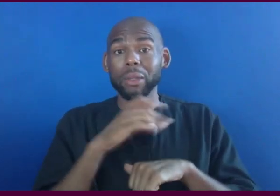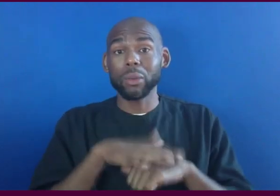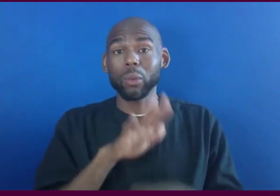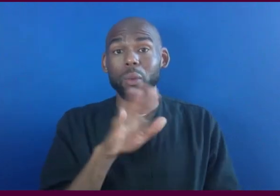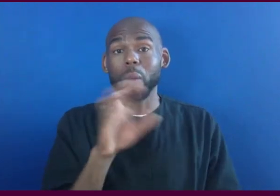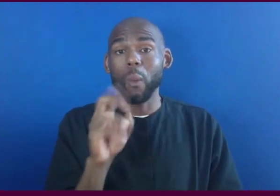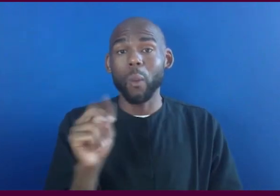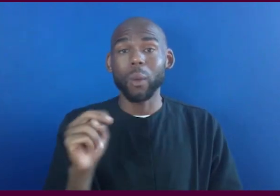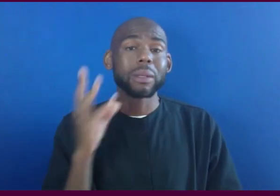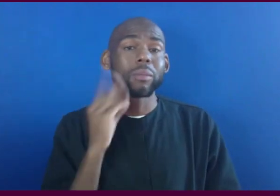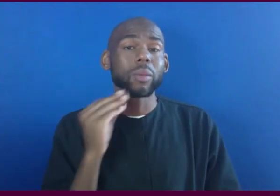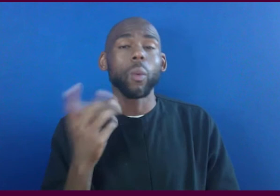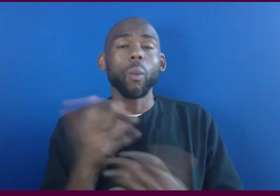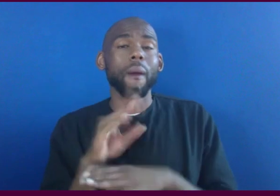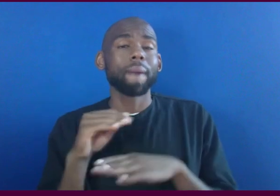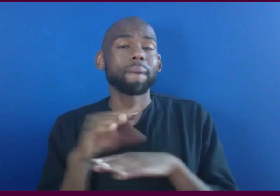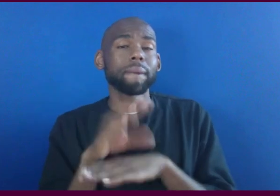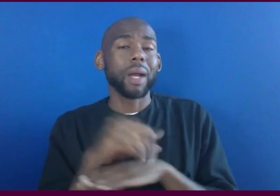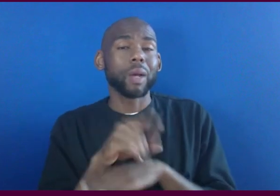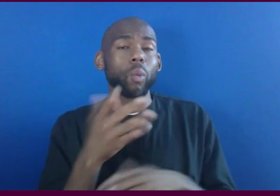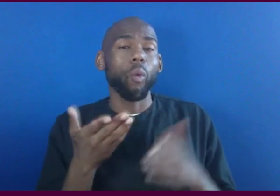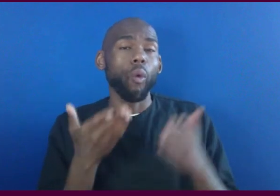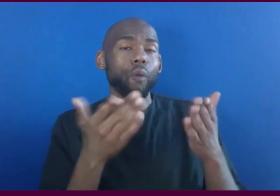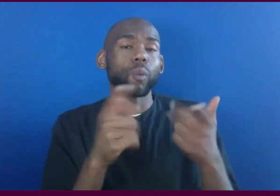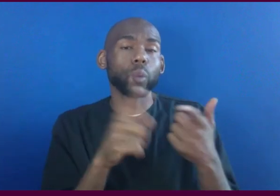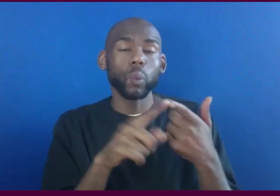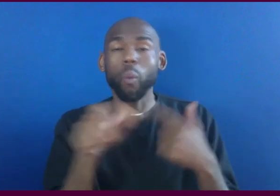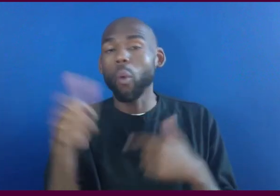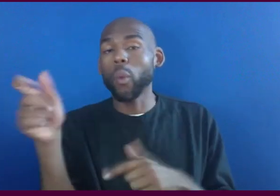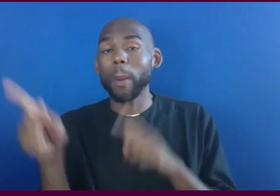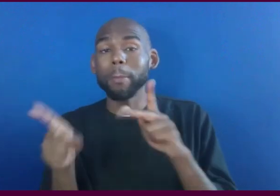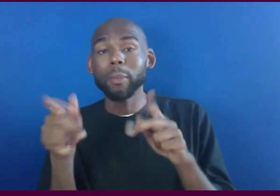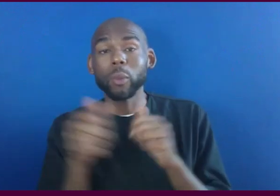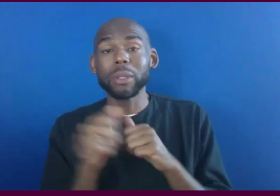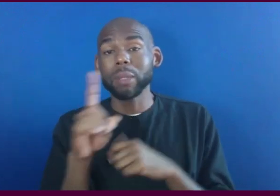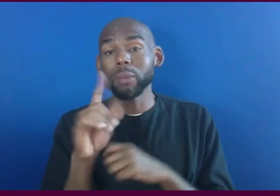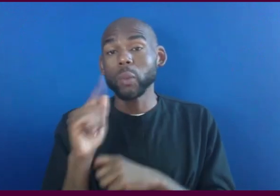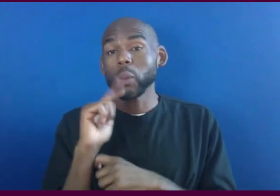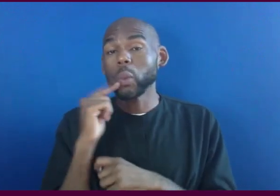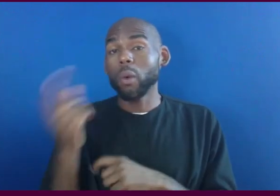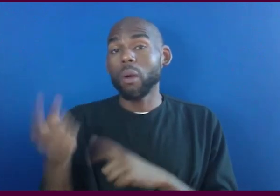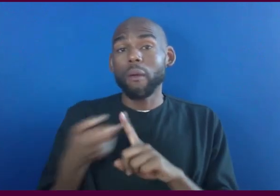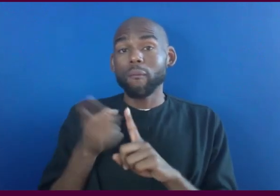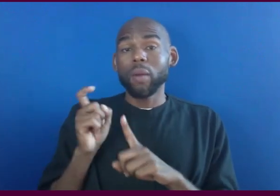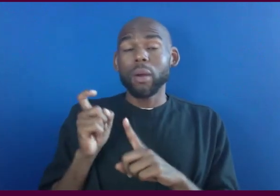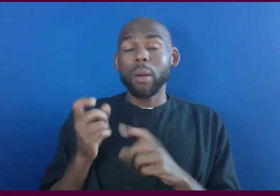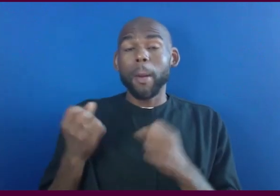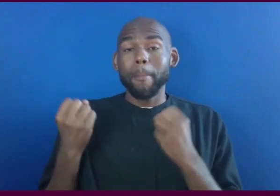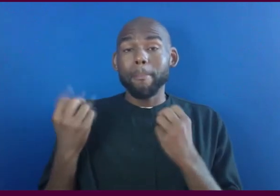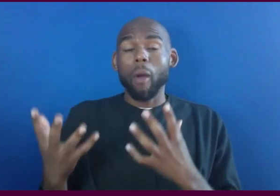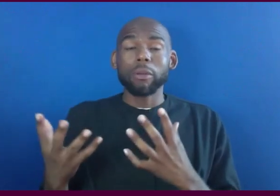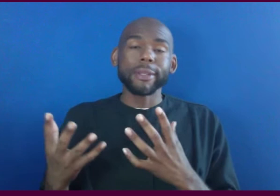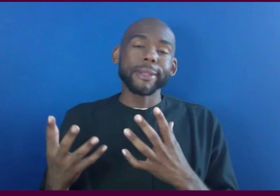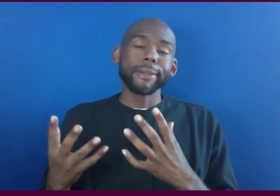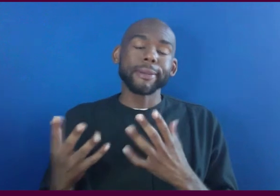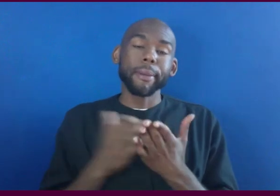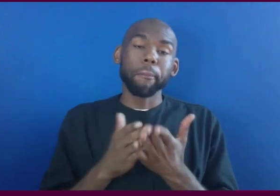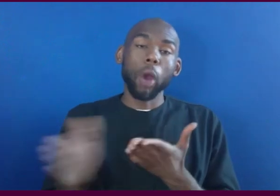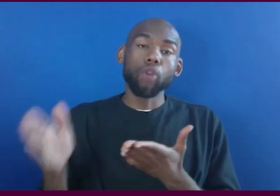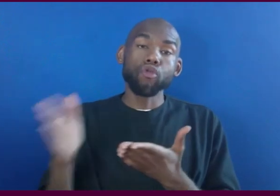And based on your own experiences, what advice would you offer to other people with disabilities who come from multiply marginalized backgrounds?